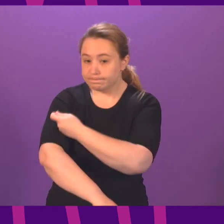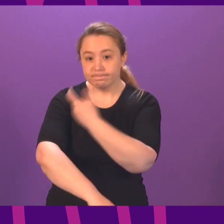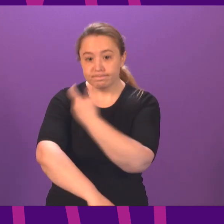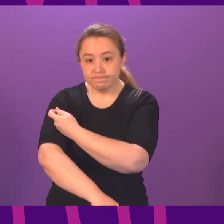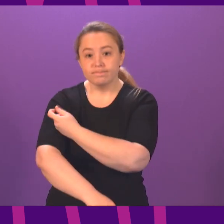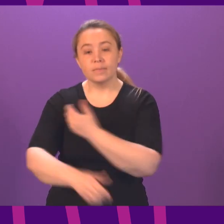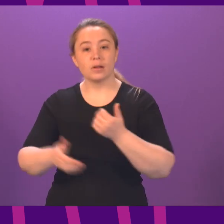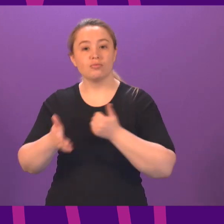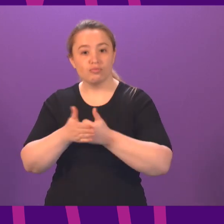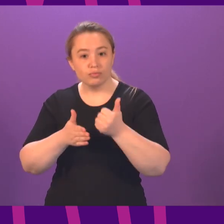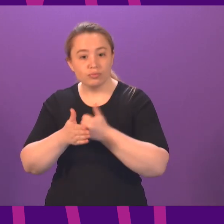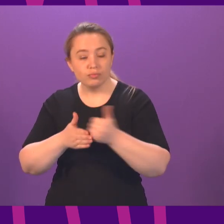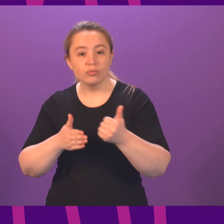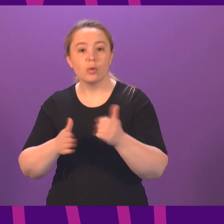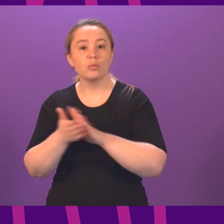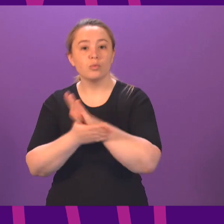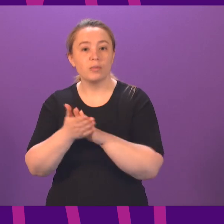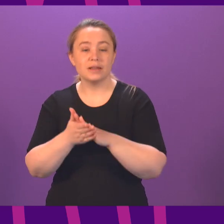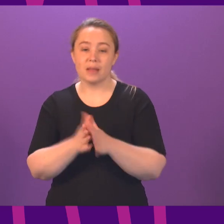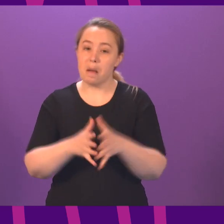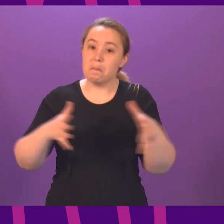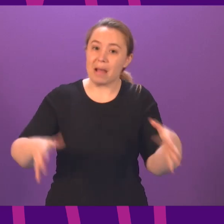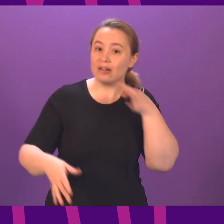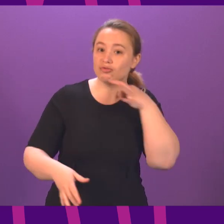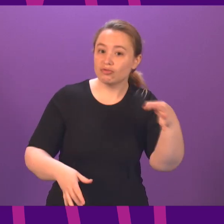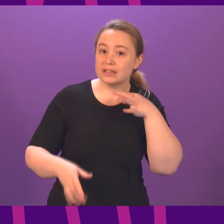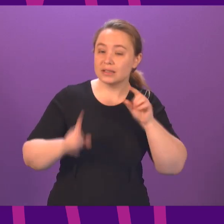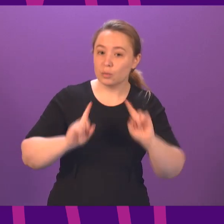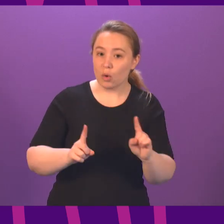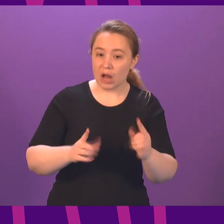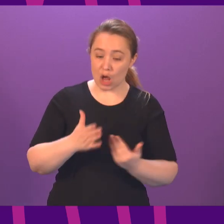now—the bigger risk that we face will increasingly be the importation of new variants of the